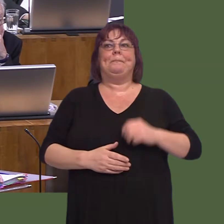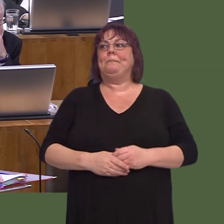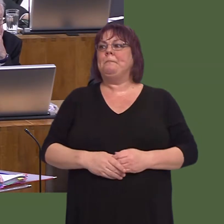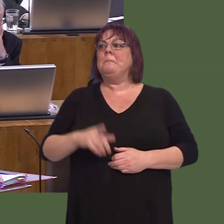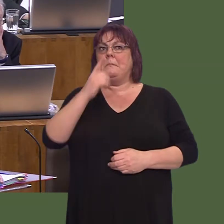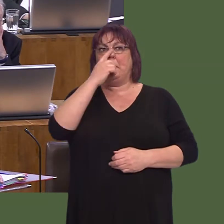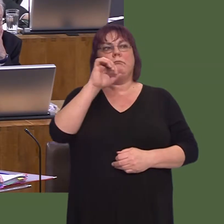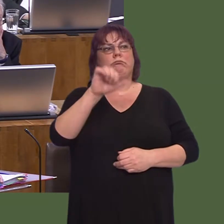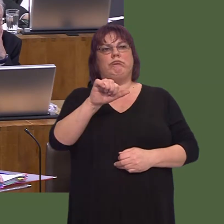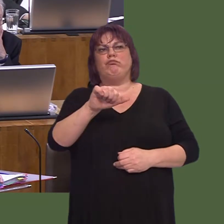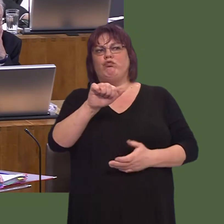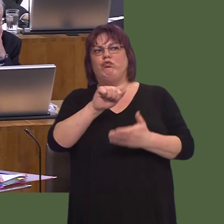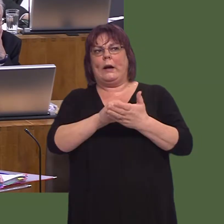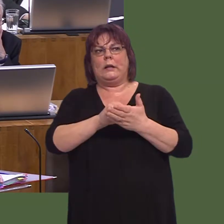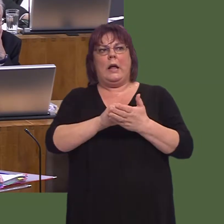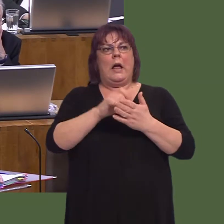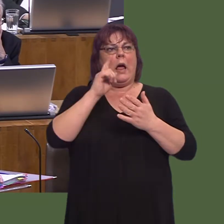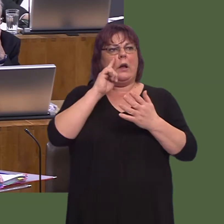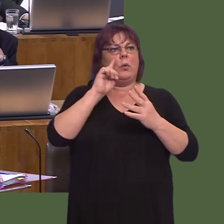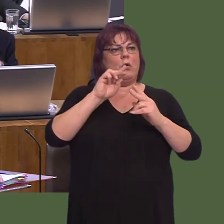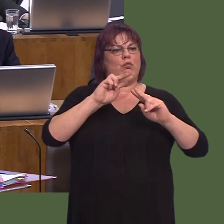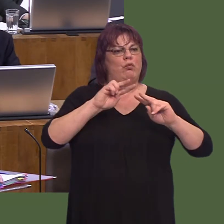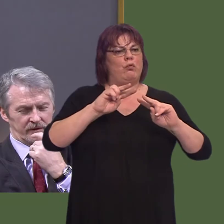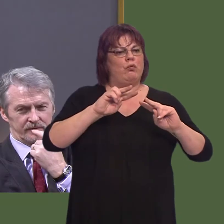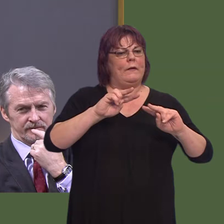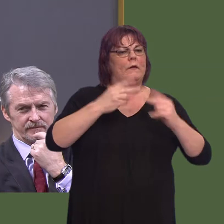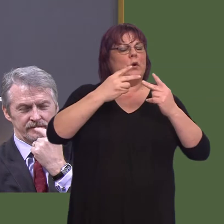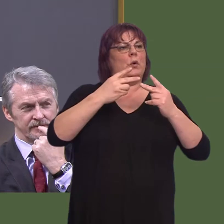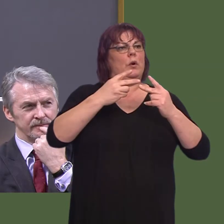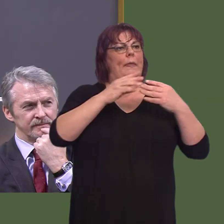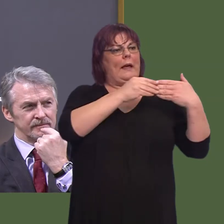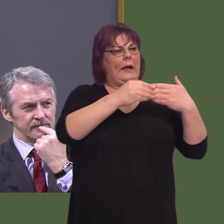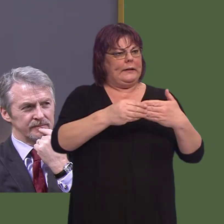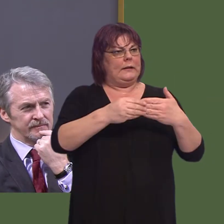The Member is right to say that, as we look to revise the guidance for young people, it's